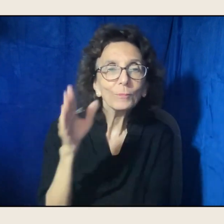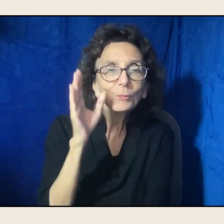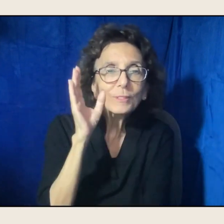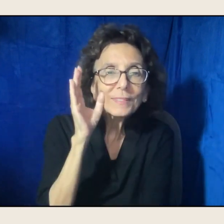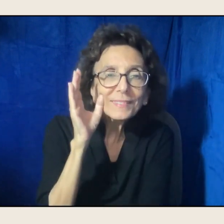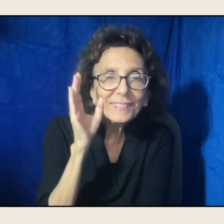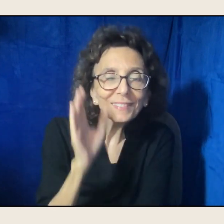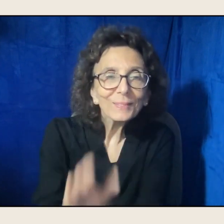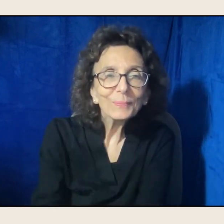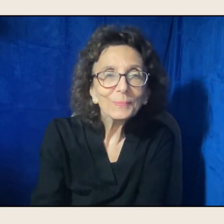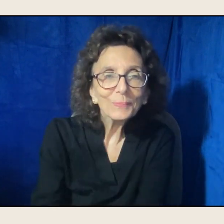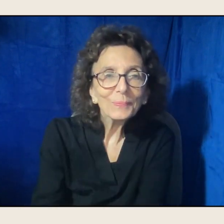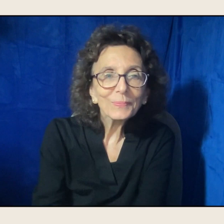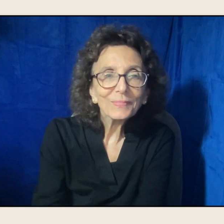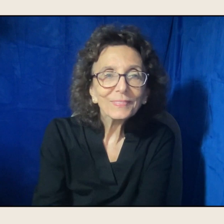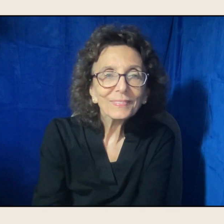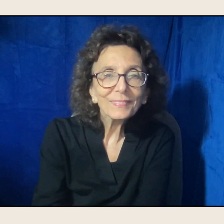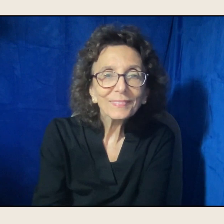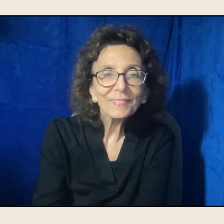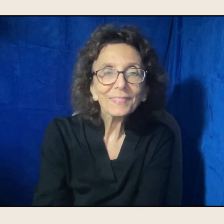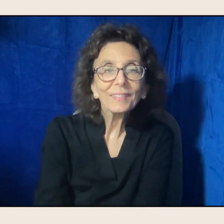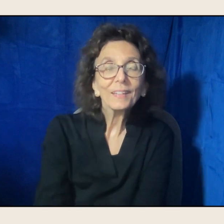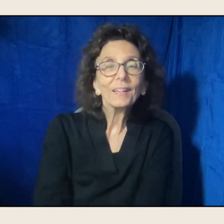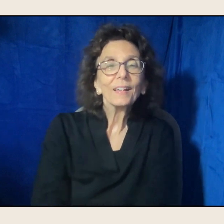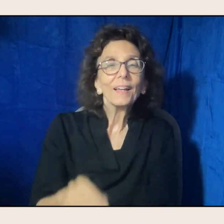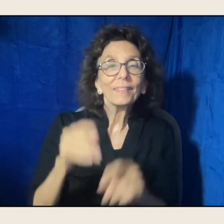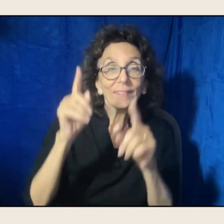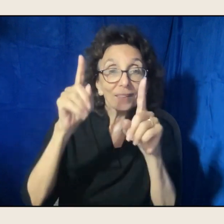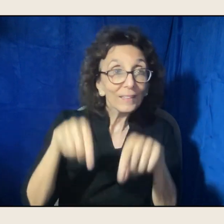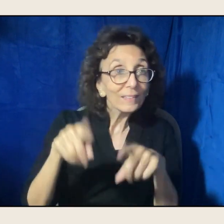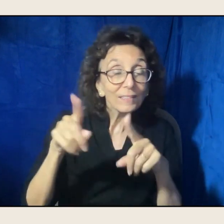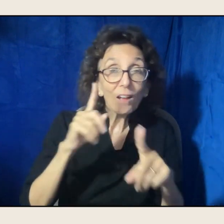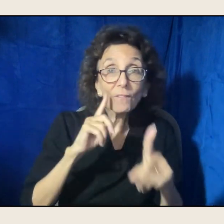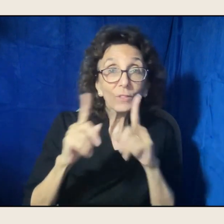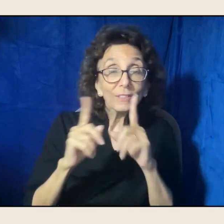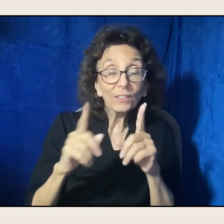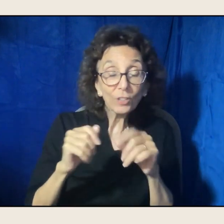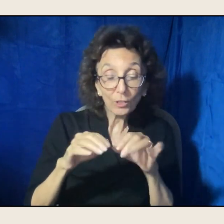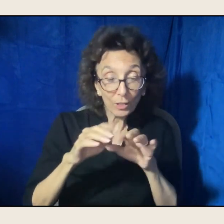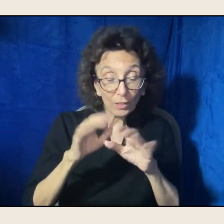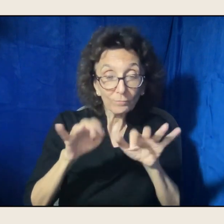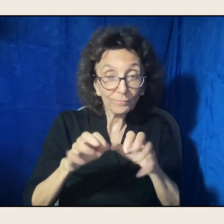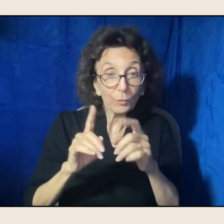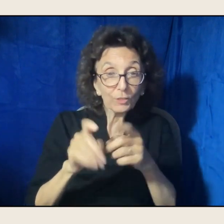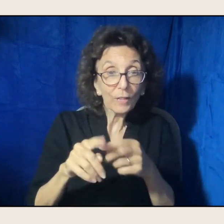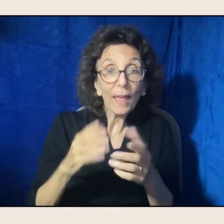the conversation that you're having, the questions that you're putting out there, thank you for the resources that you're putting out.